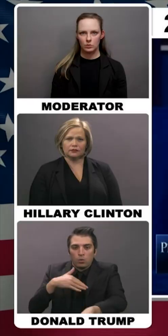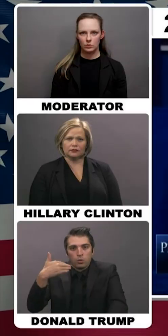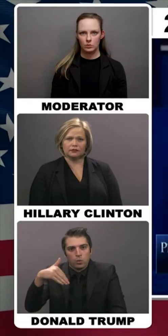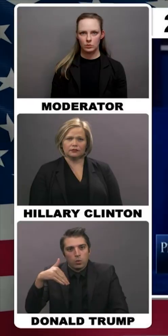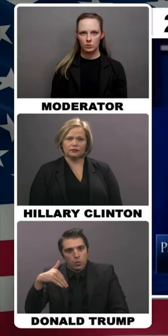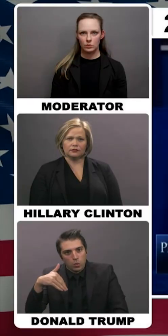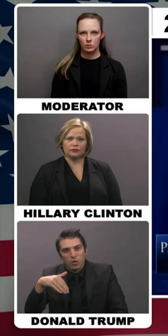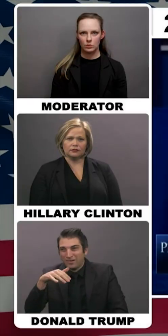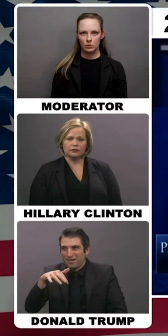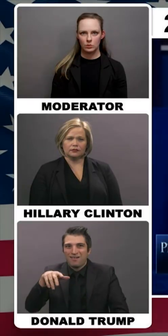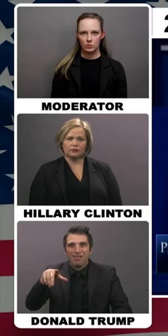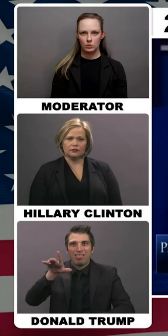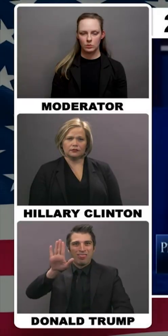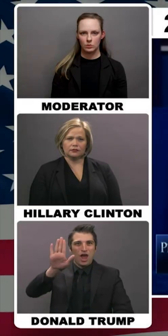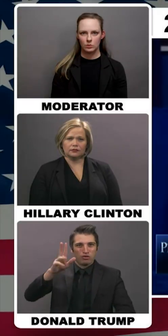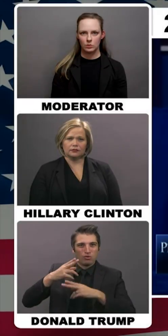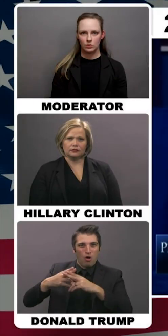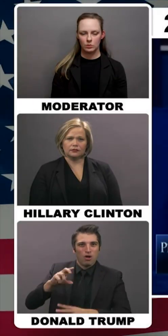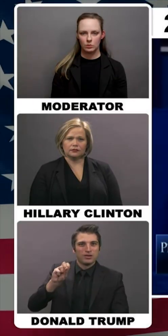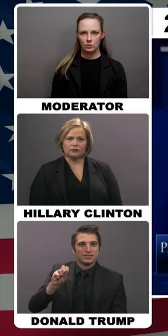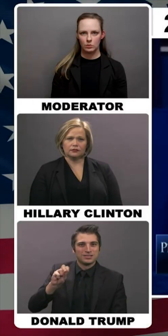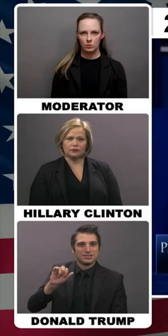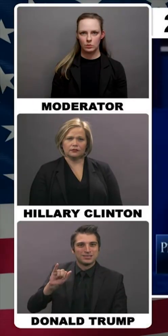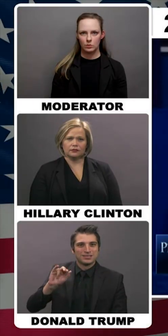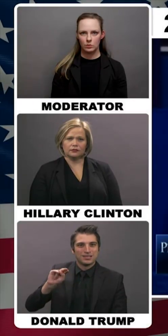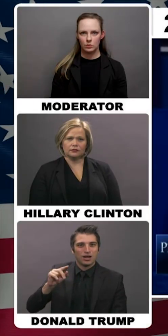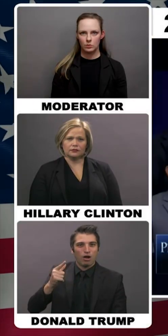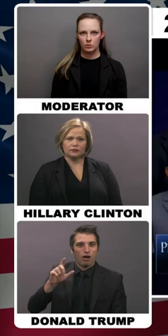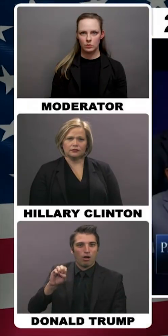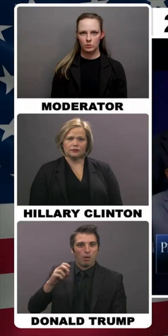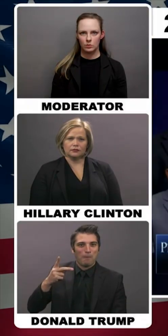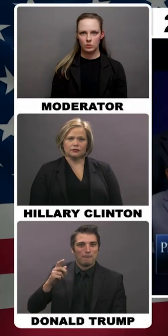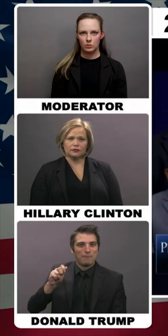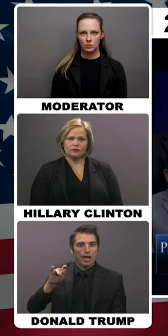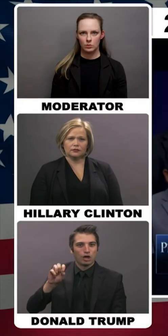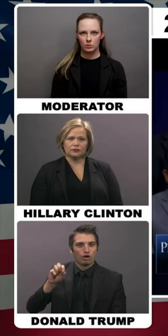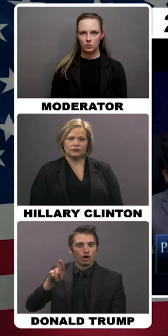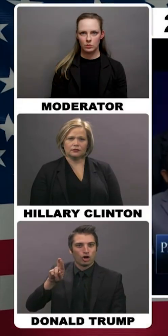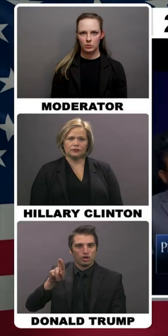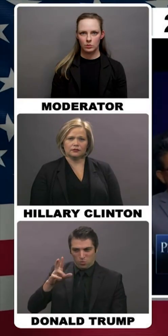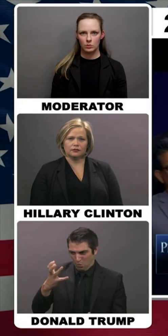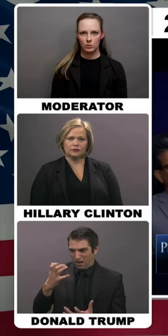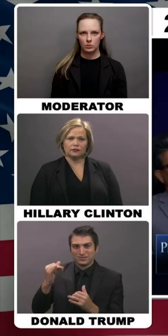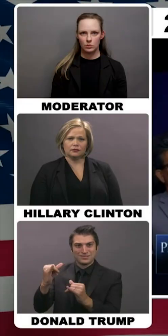which means the government basically rules everything. Hillary Clinton has been after this for years.